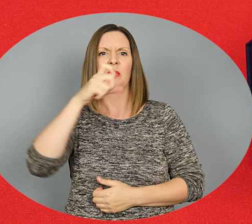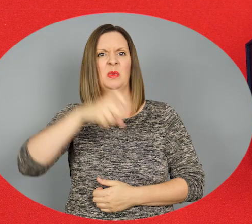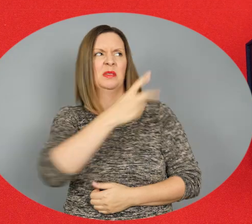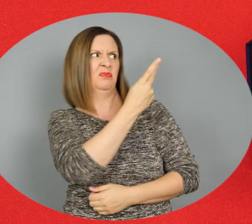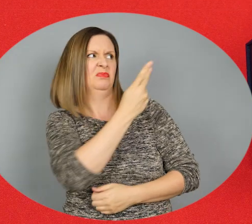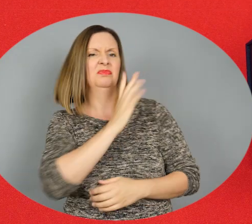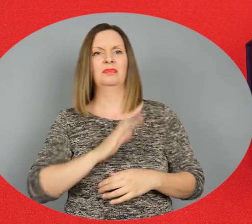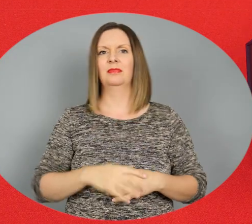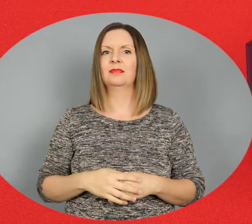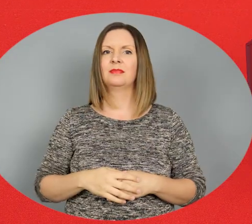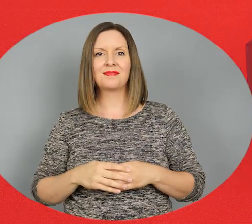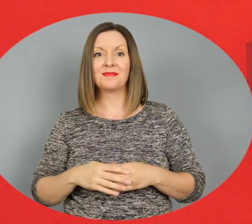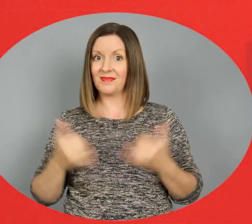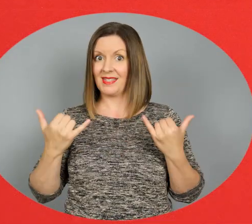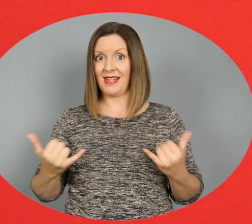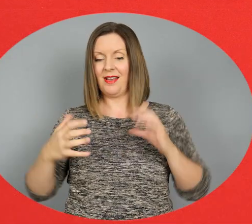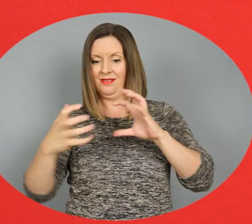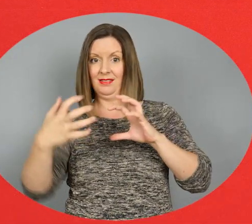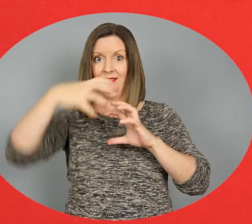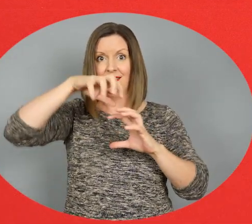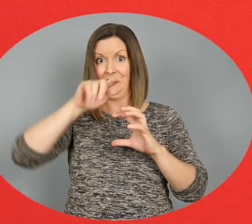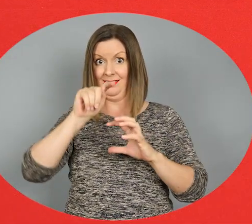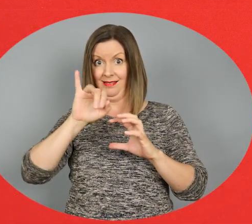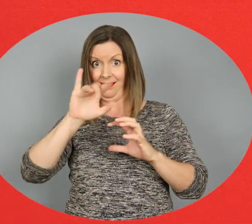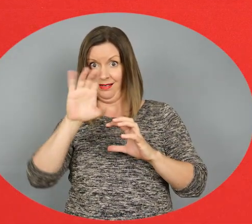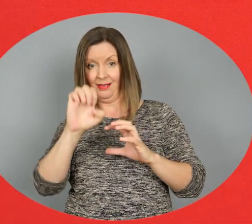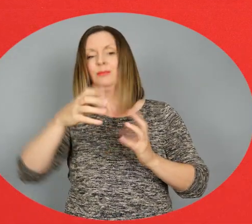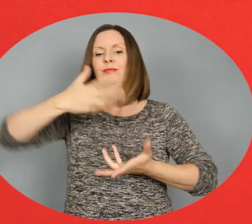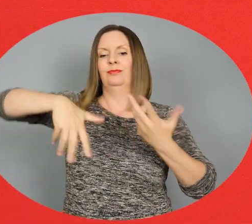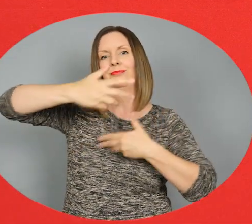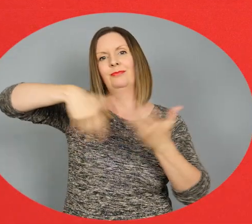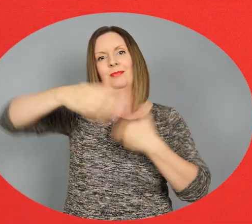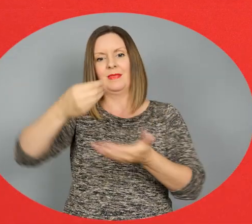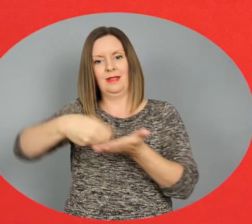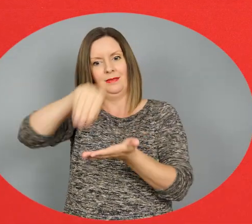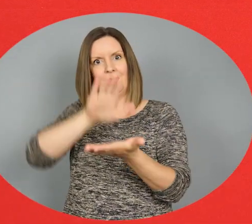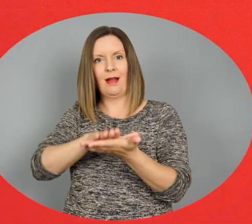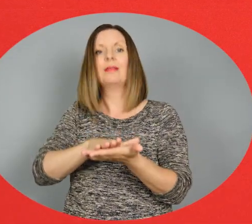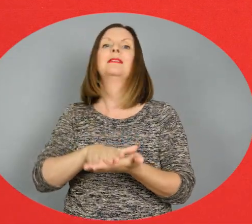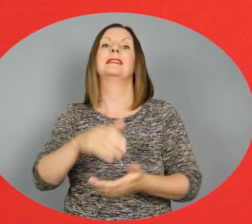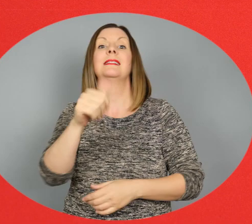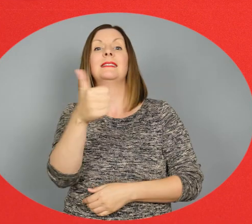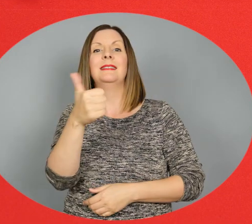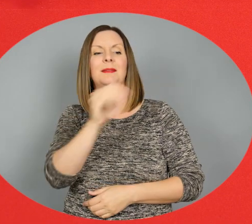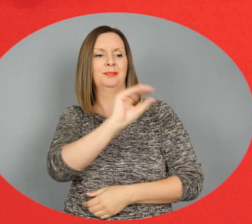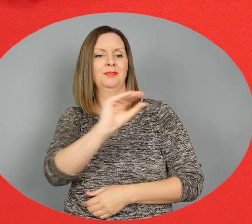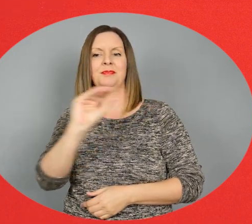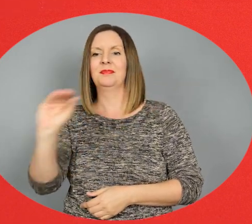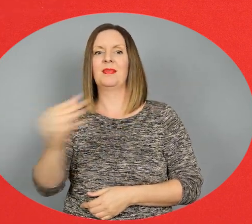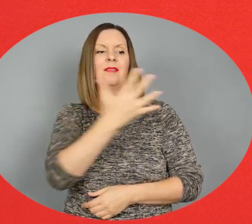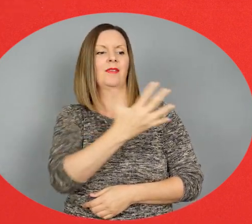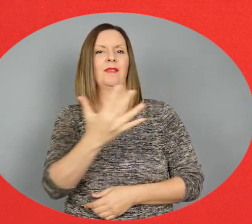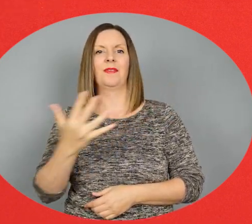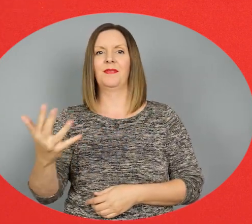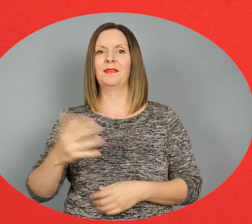ones to the box. Next shuffle and place facedown, all these continent tiles in a row of 10 stacks